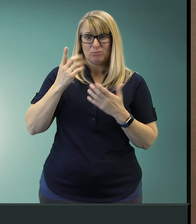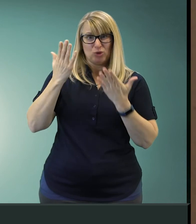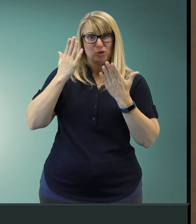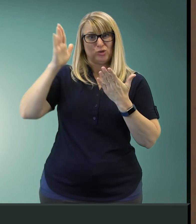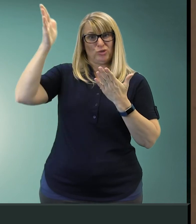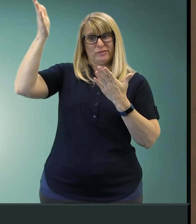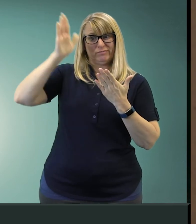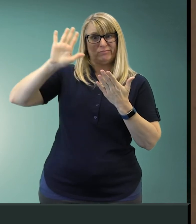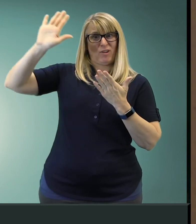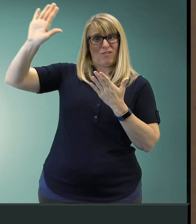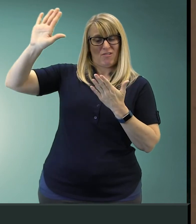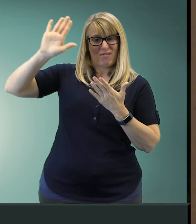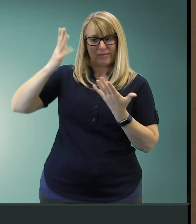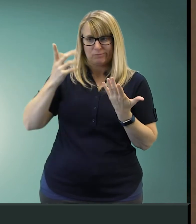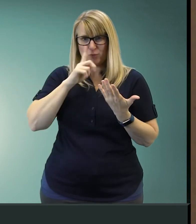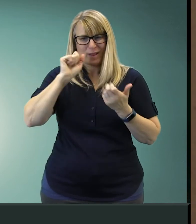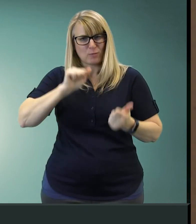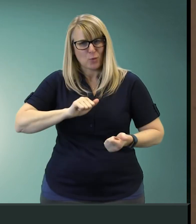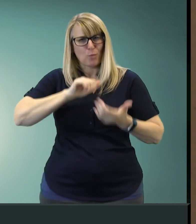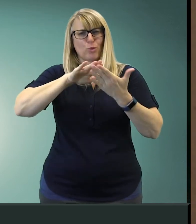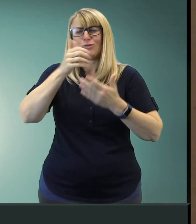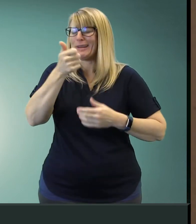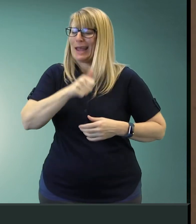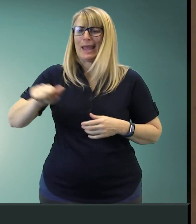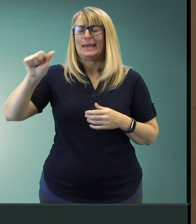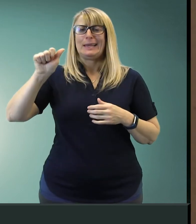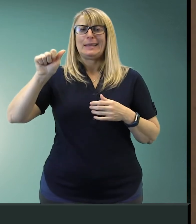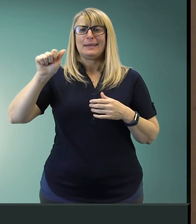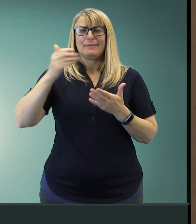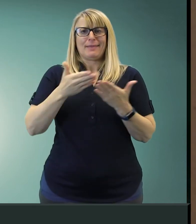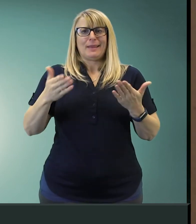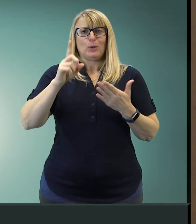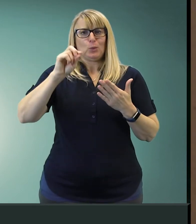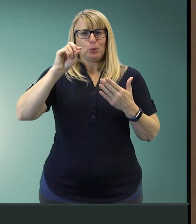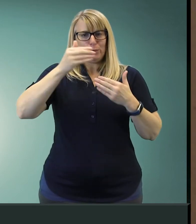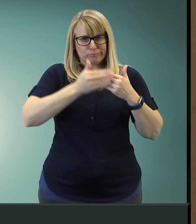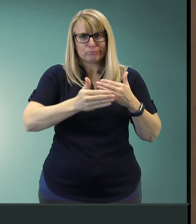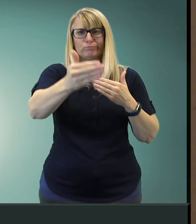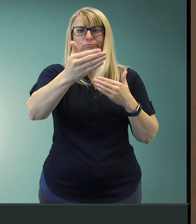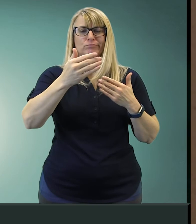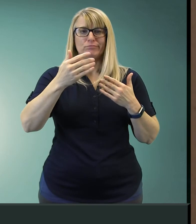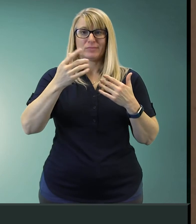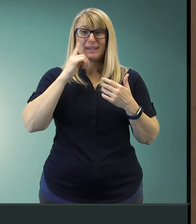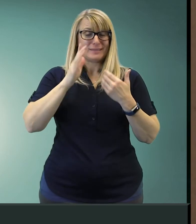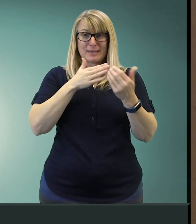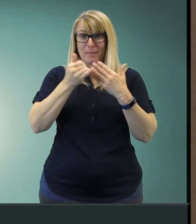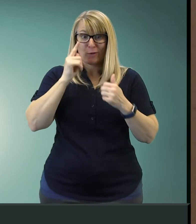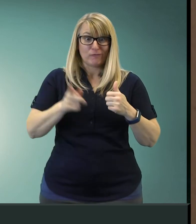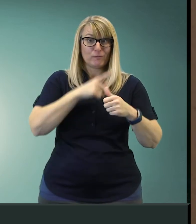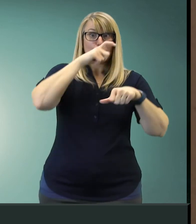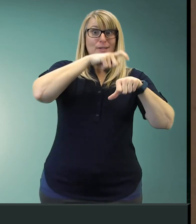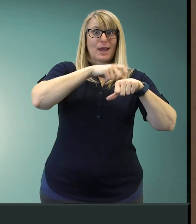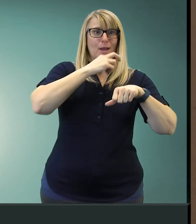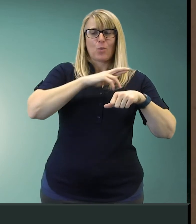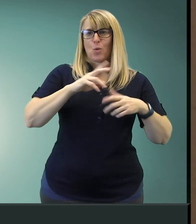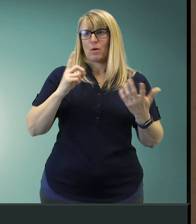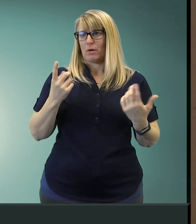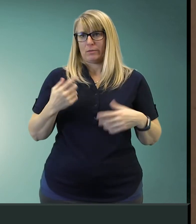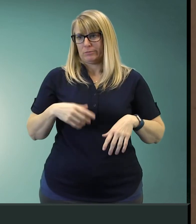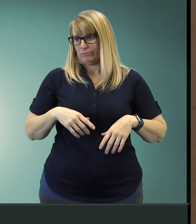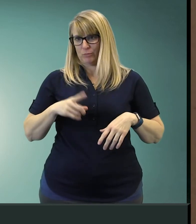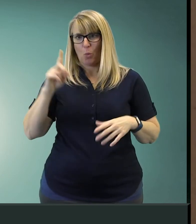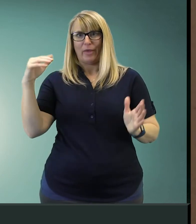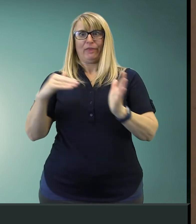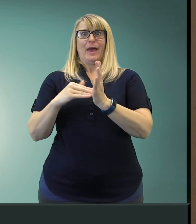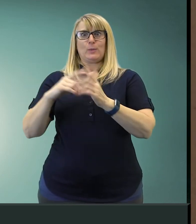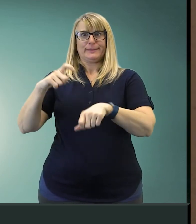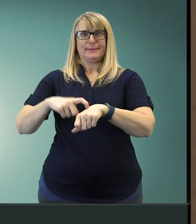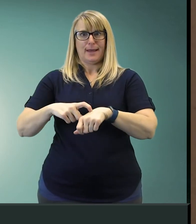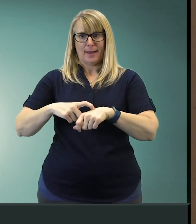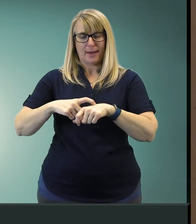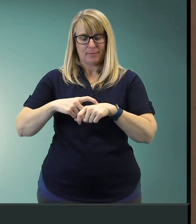You have to approach anything that you're going to do, whether it's for the first time or the thousandth time,